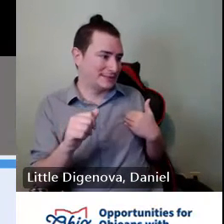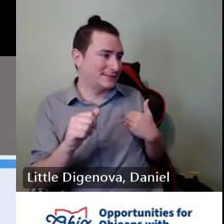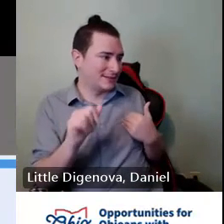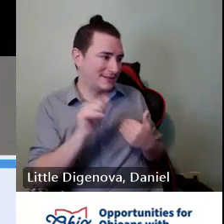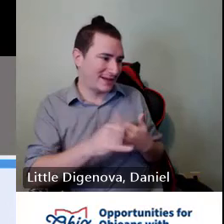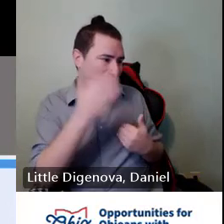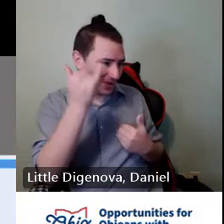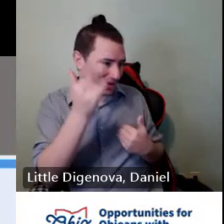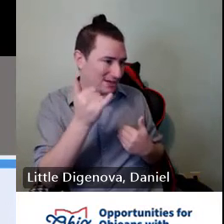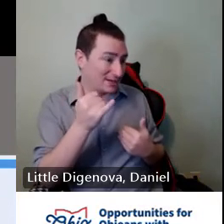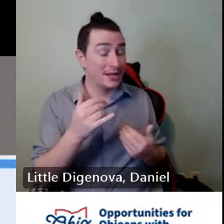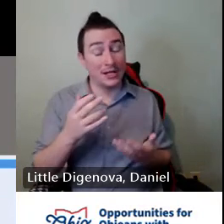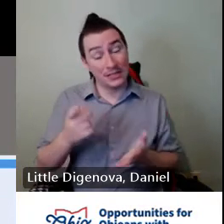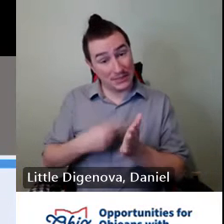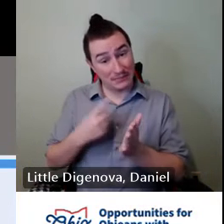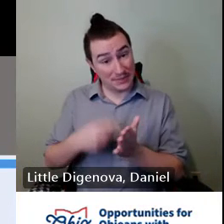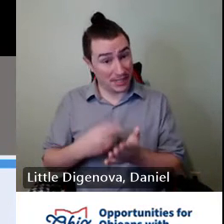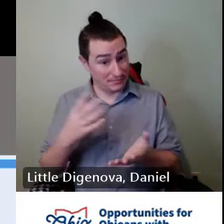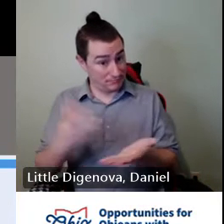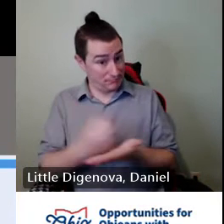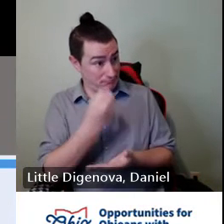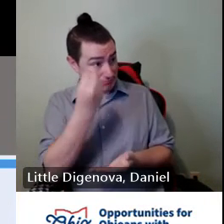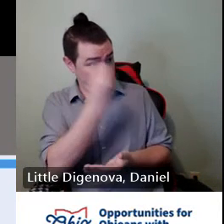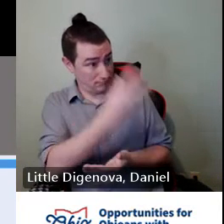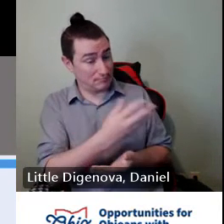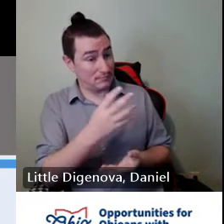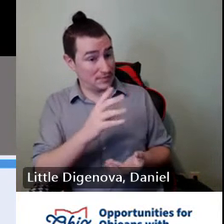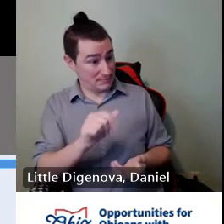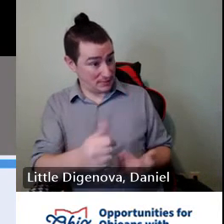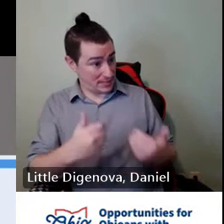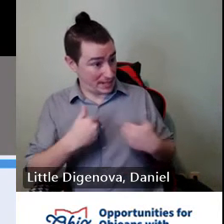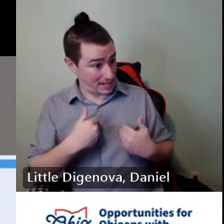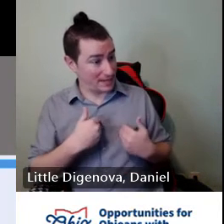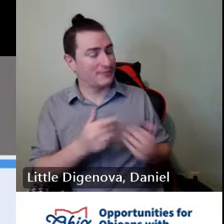reasonable accommodation, and so Shelly, what should employers do in this case?